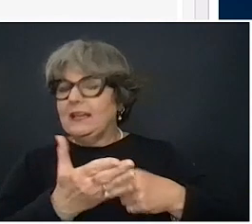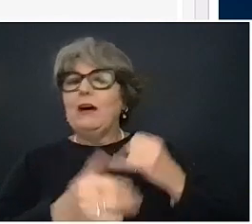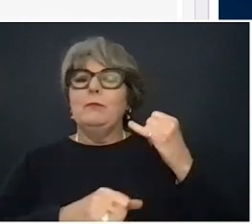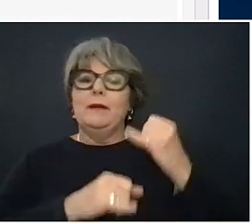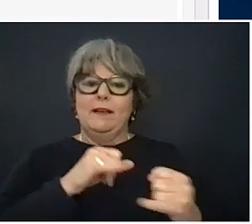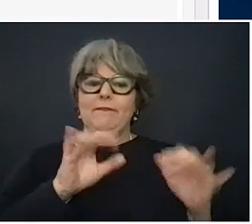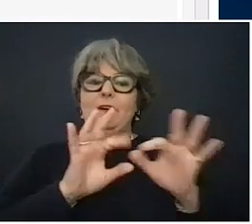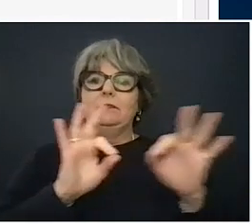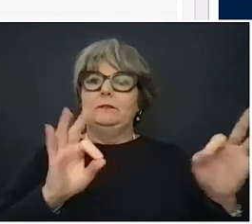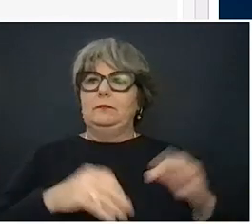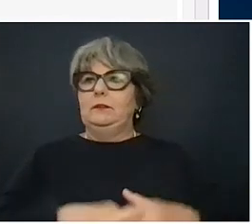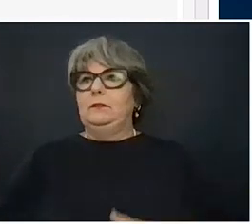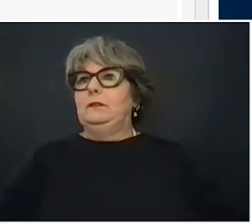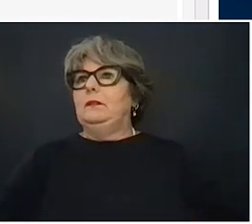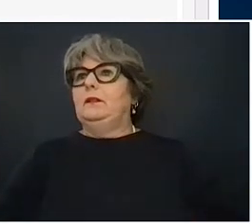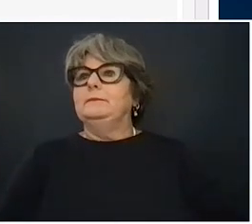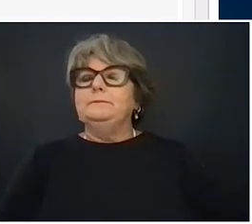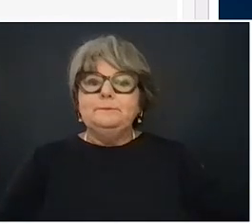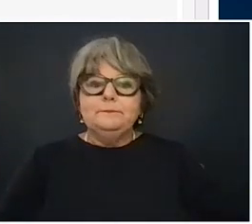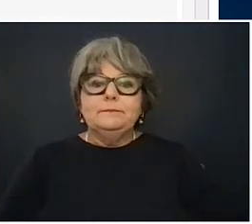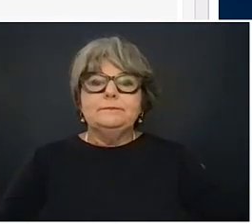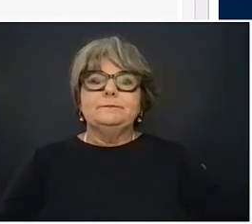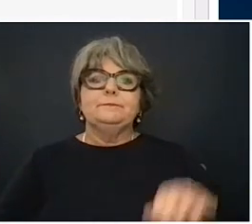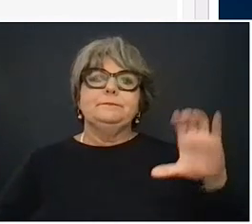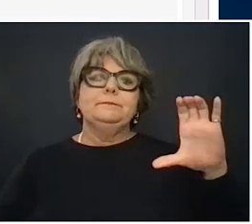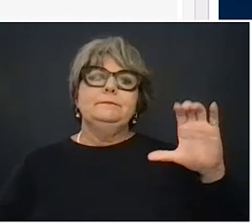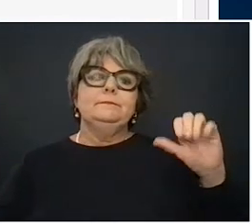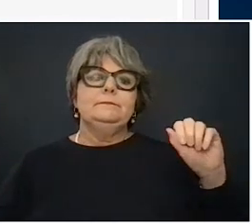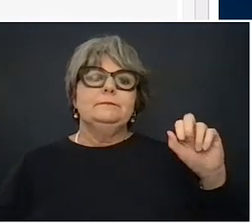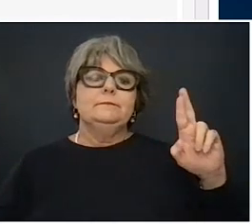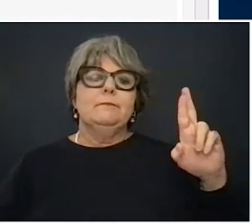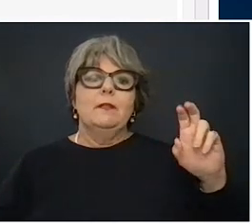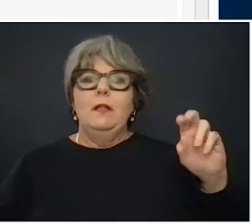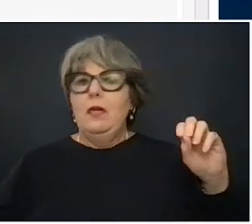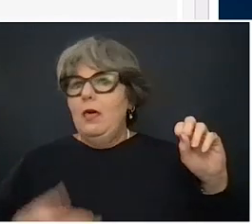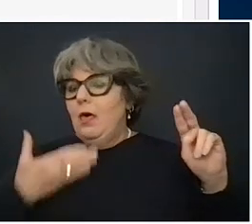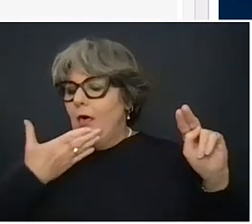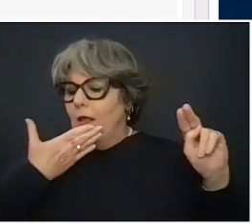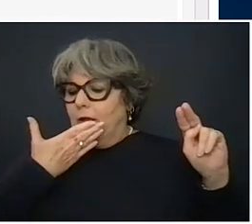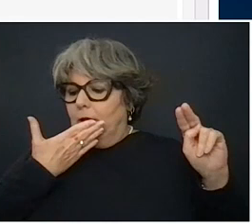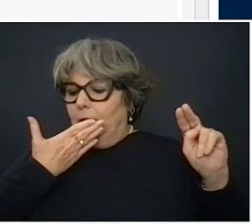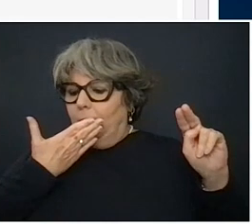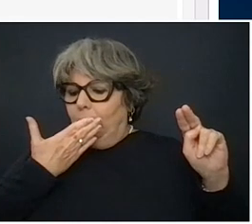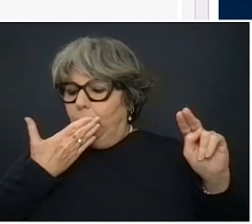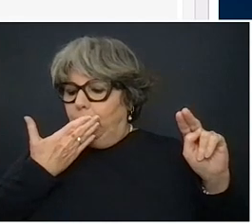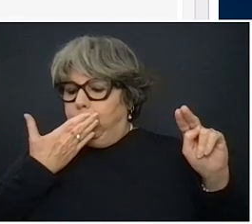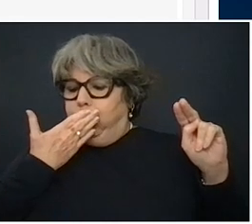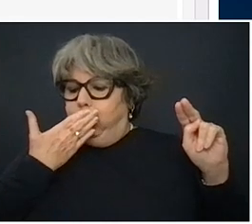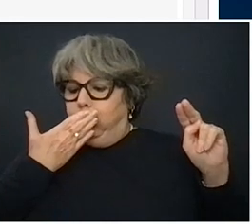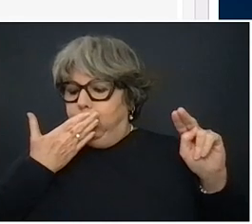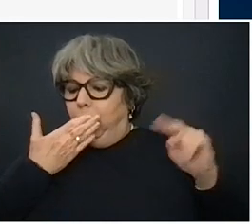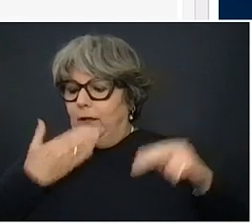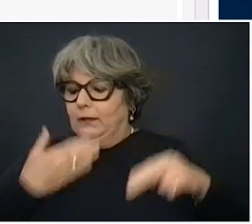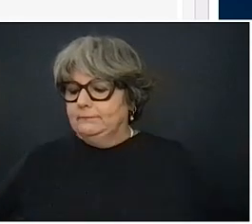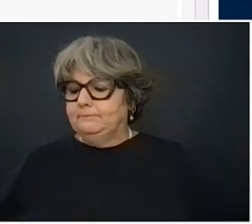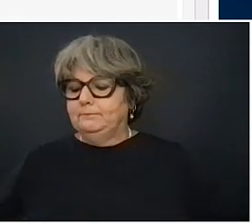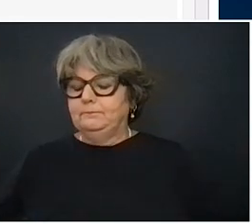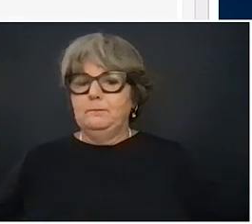Okay. Carolyn. I agree with Barmak that it makes sense to have limitations in this in this way.